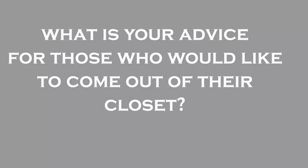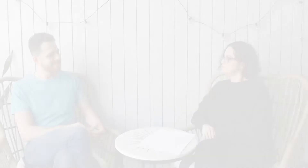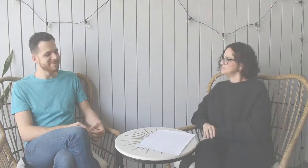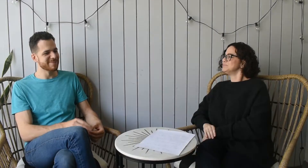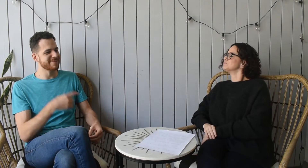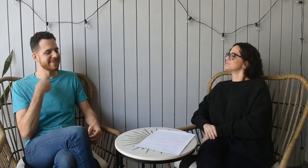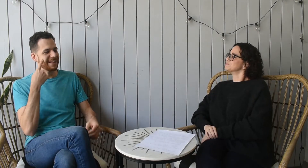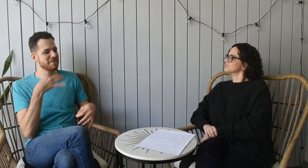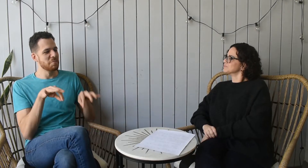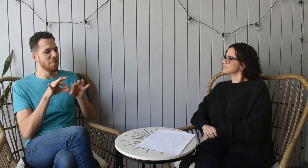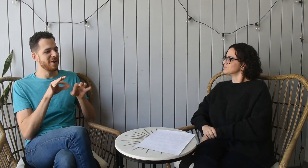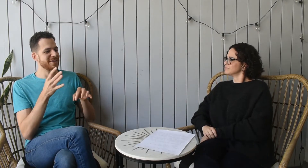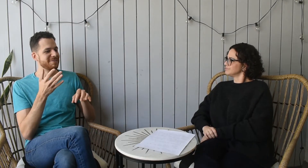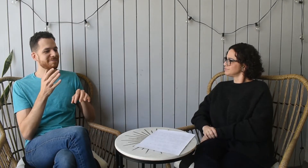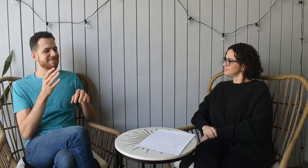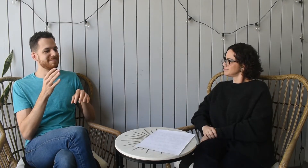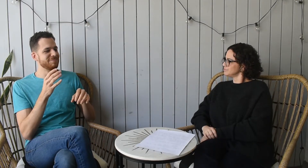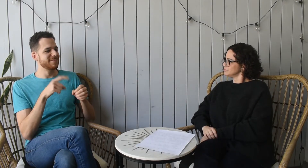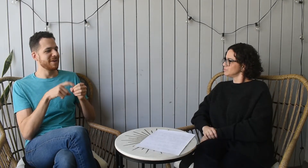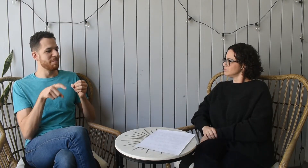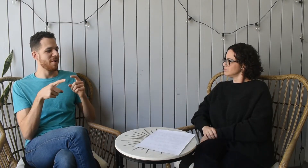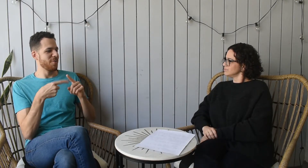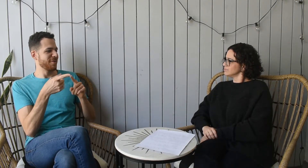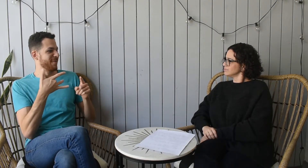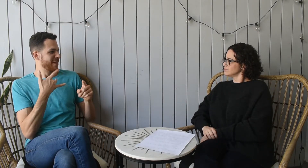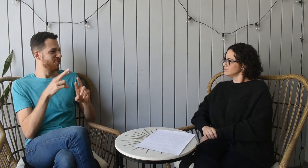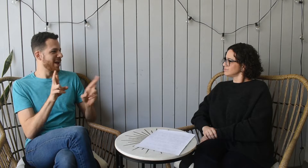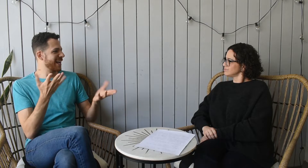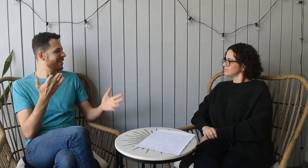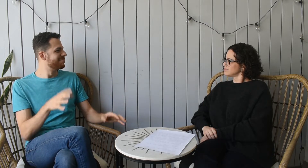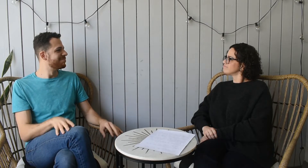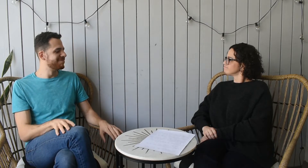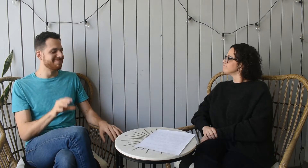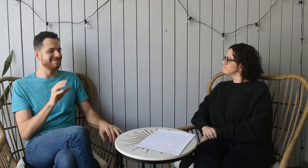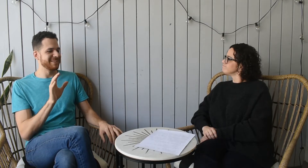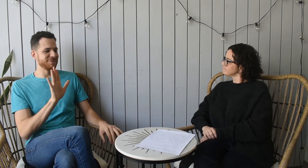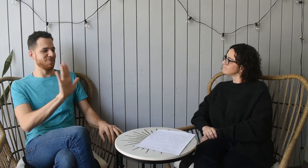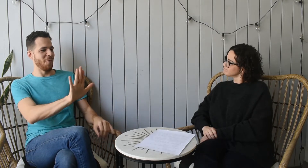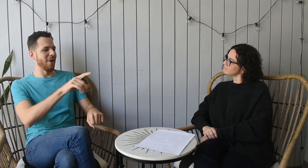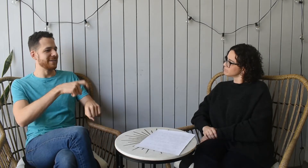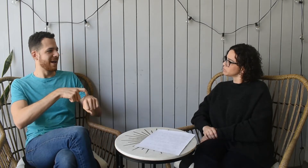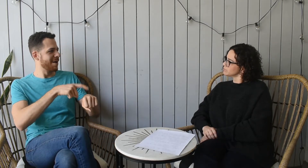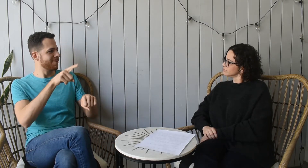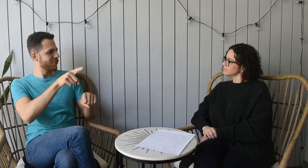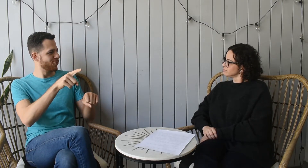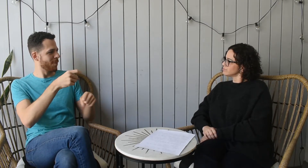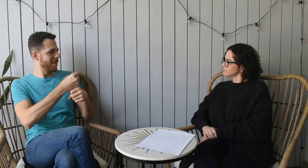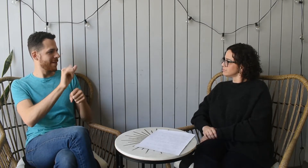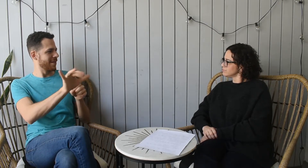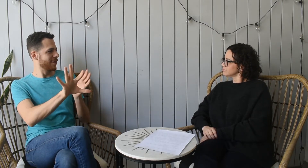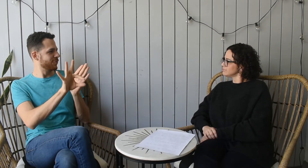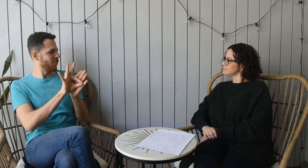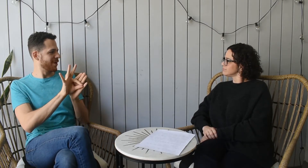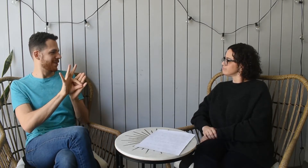I think it's important to come out when you're ready. At your time. You make that choice.